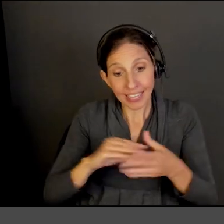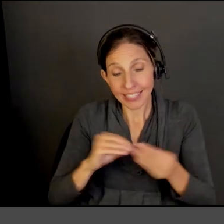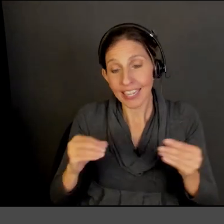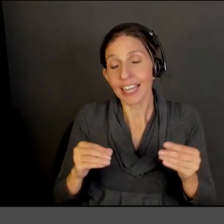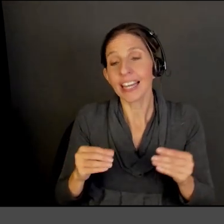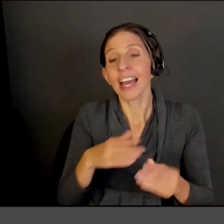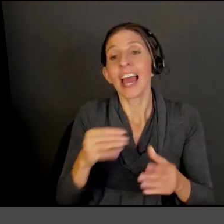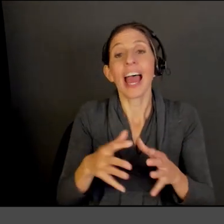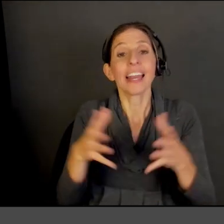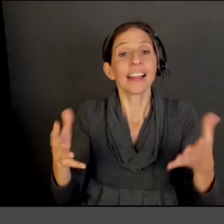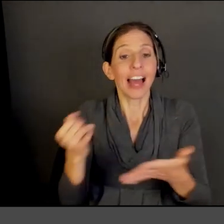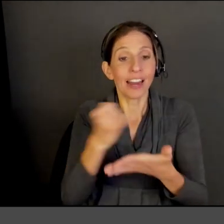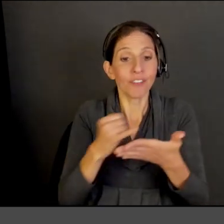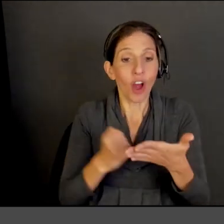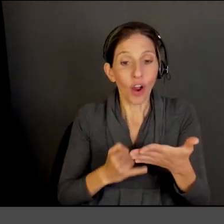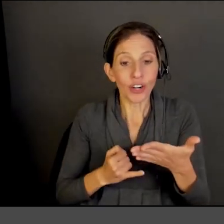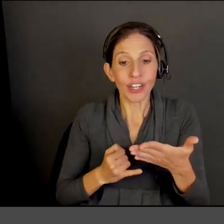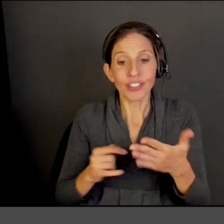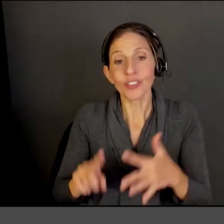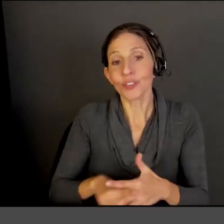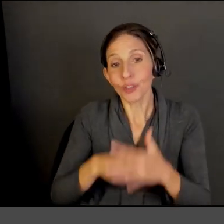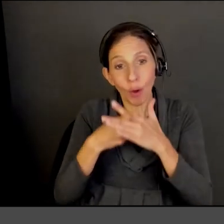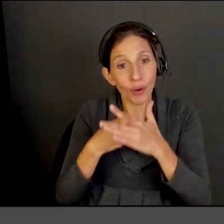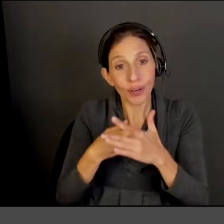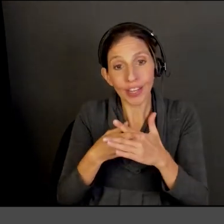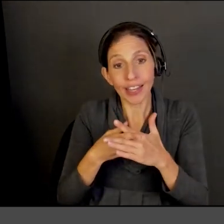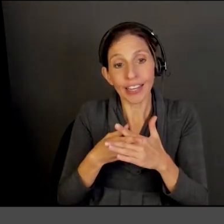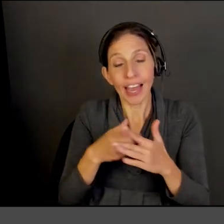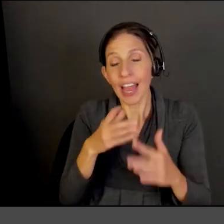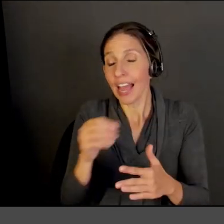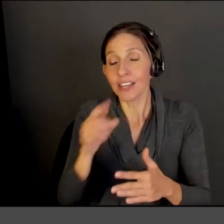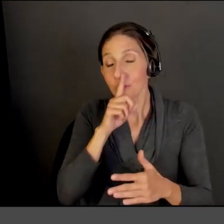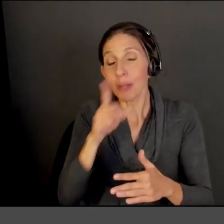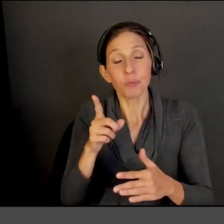BEEN VERY POWERFUL THROUGHOUT THE SOUTHWEST. I DON'T KNOW IF IT MOVED ON THE WAY EAST.